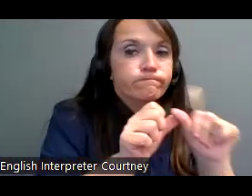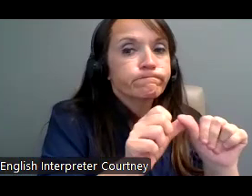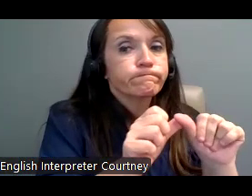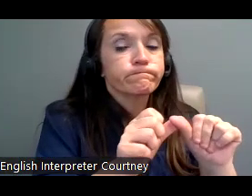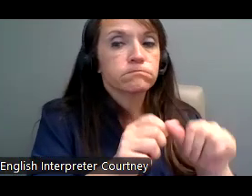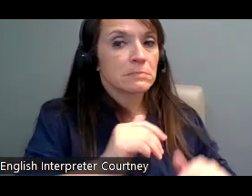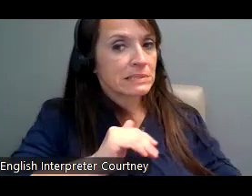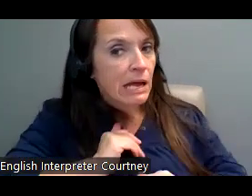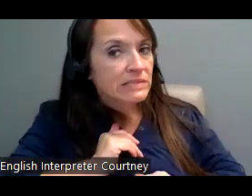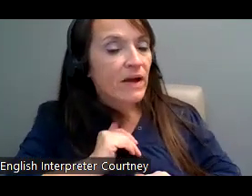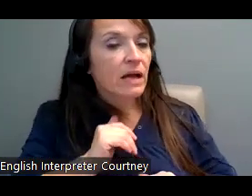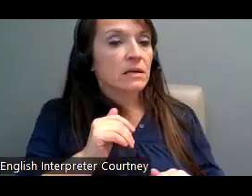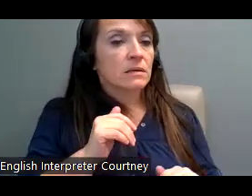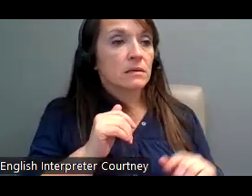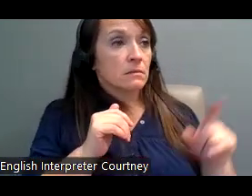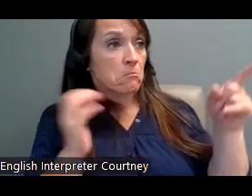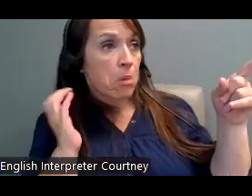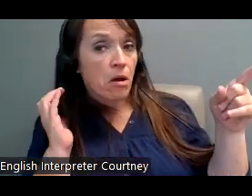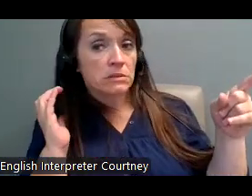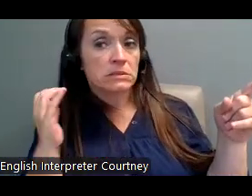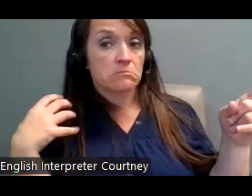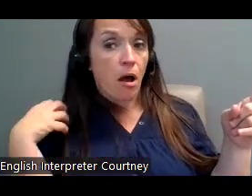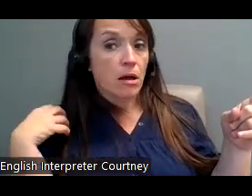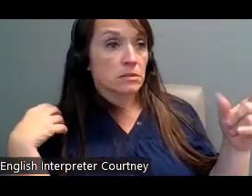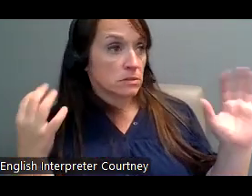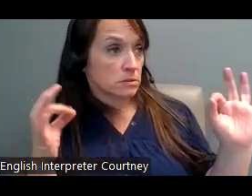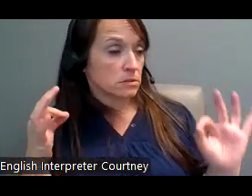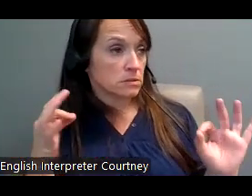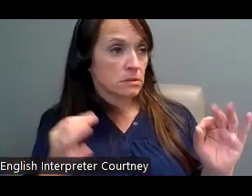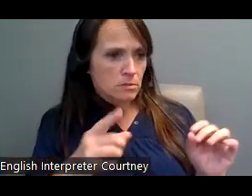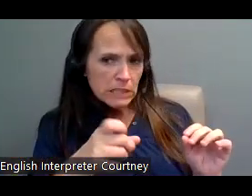make sure that the employer is satisfied with them to provide technical support in